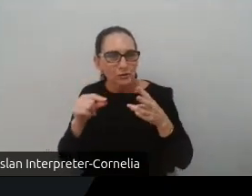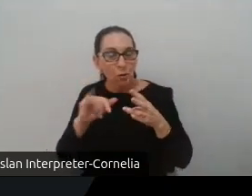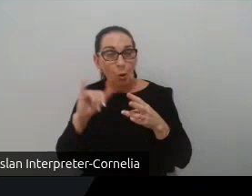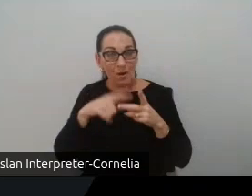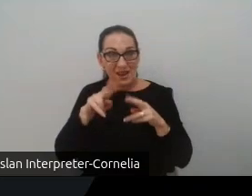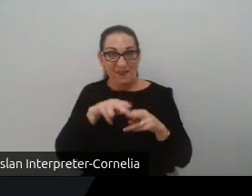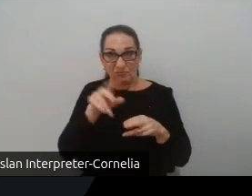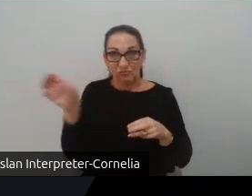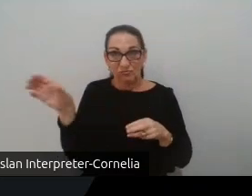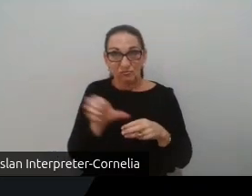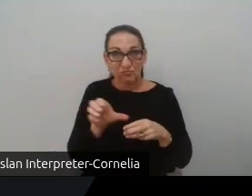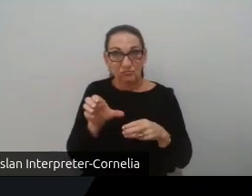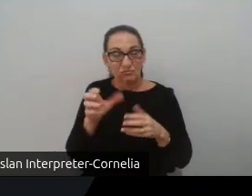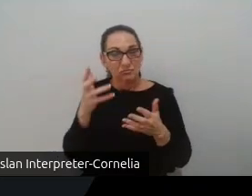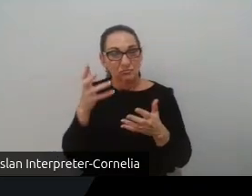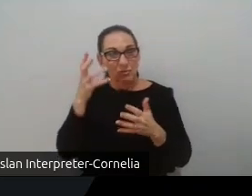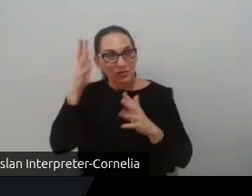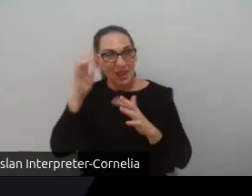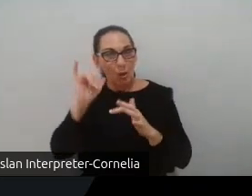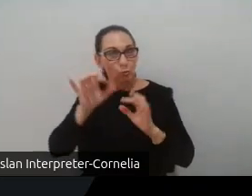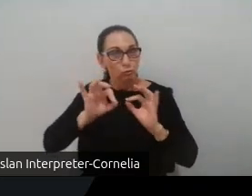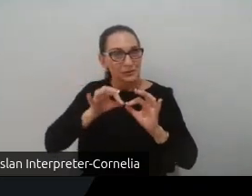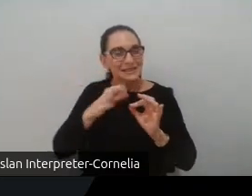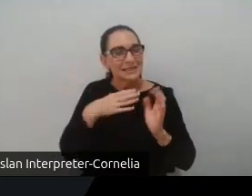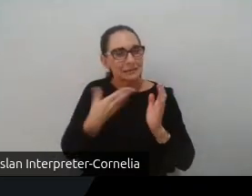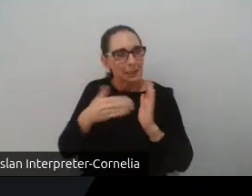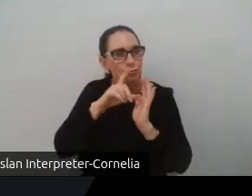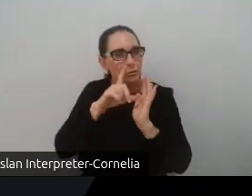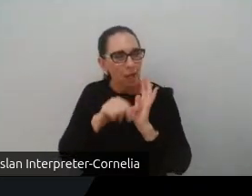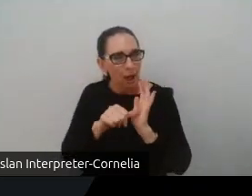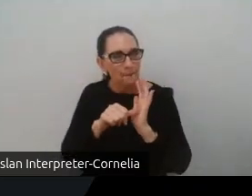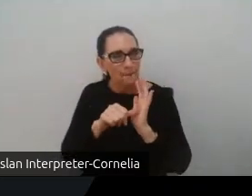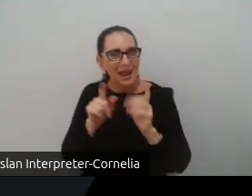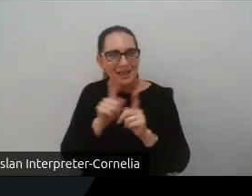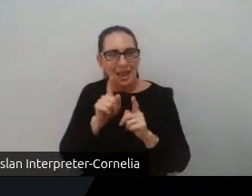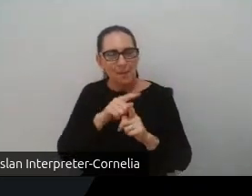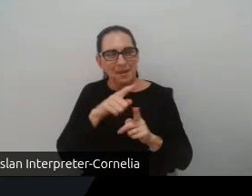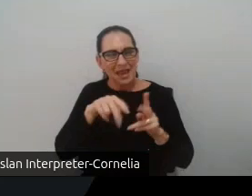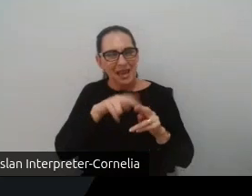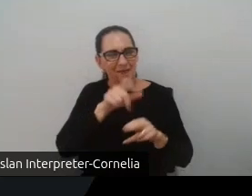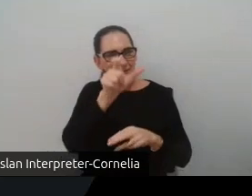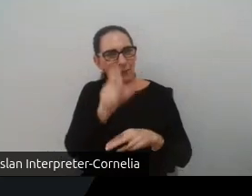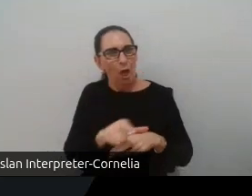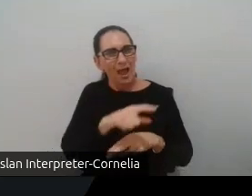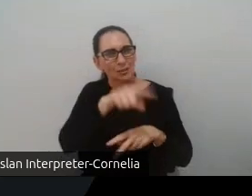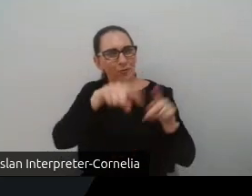also speakers. Consider clients needs especially if they're neurodiverse, they have a disability or